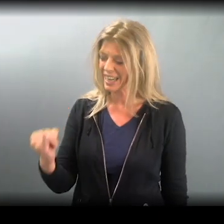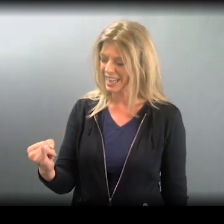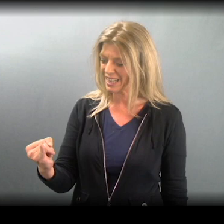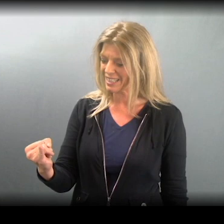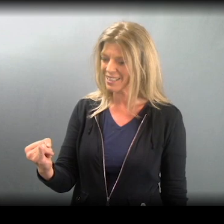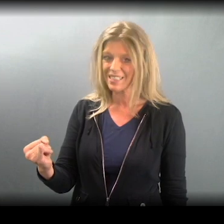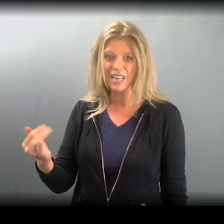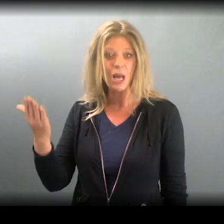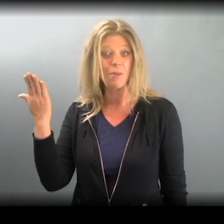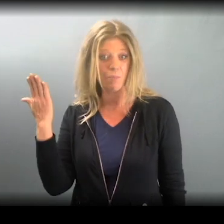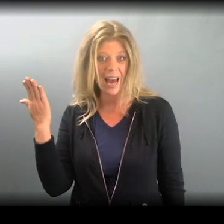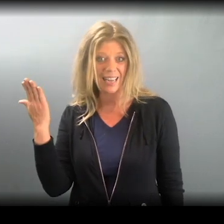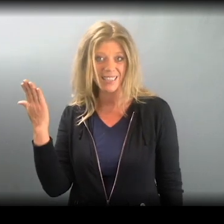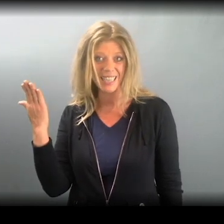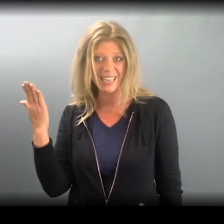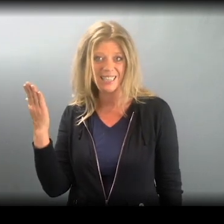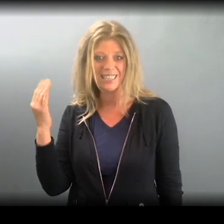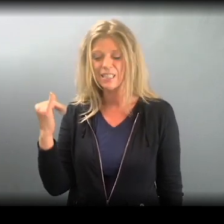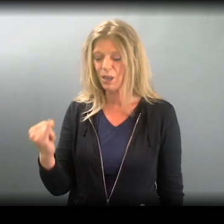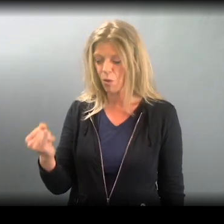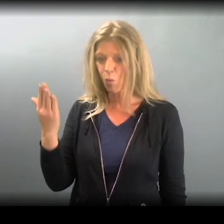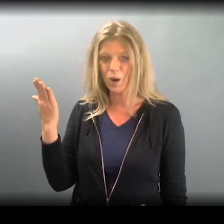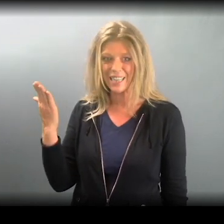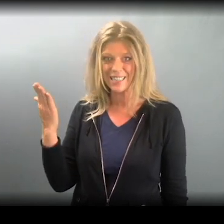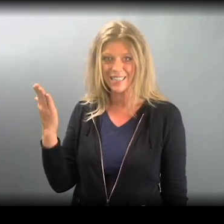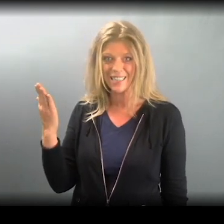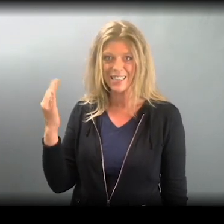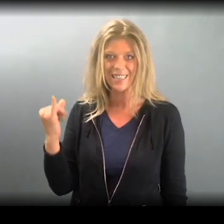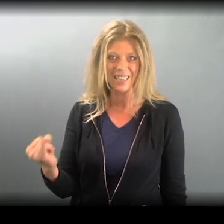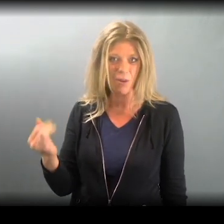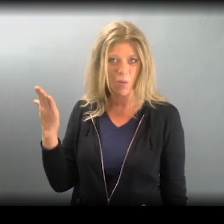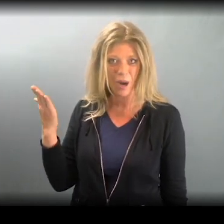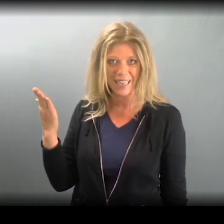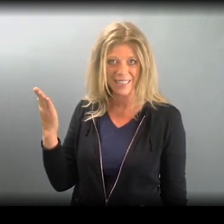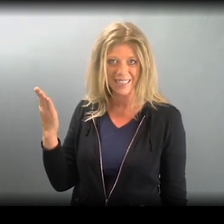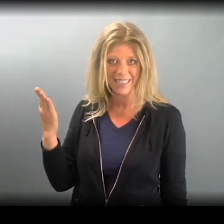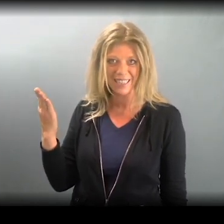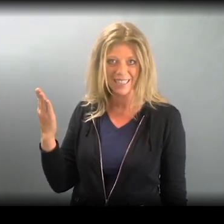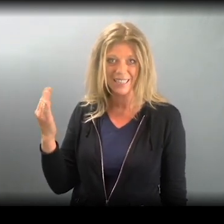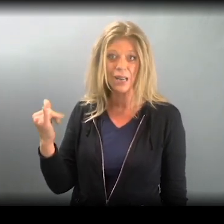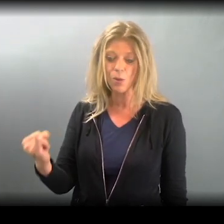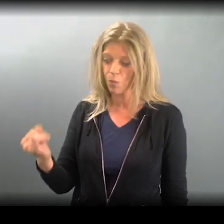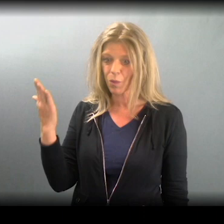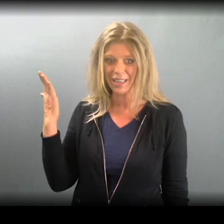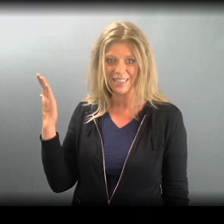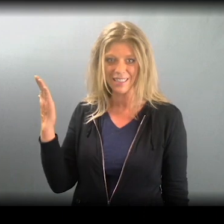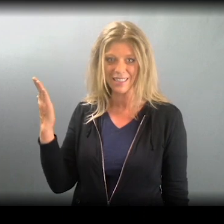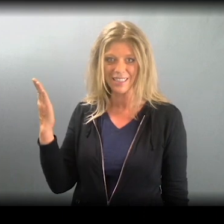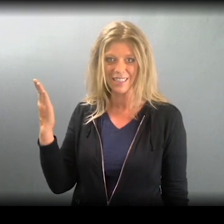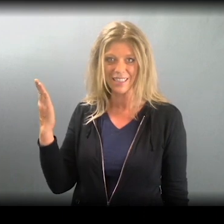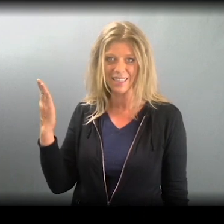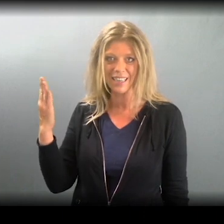IS And past tense WAS